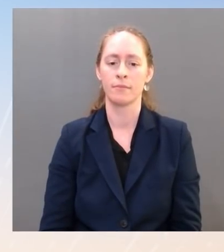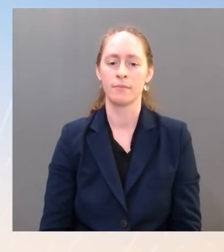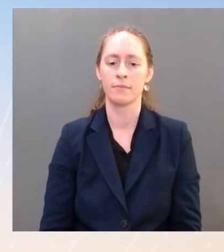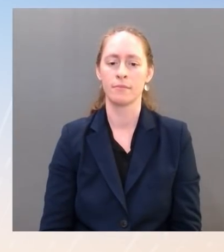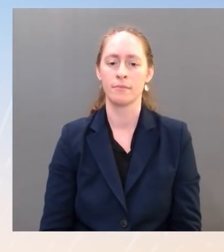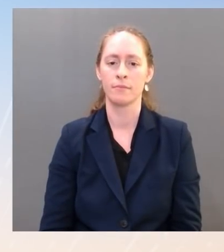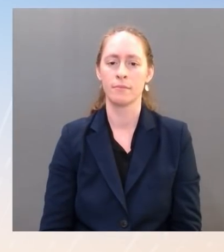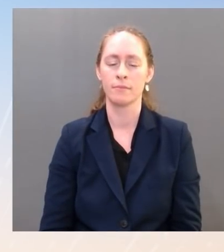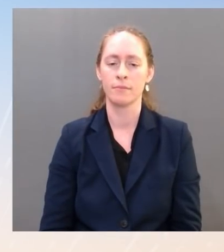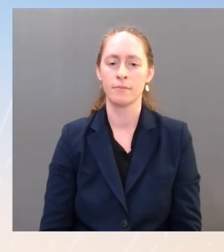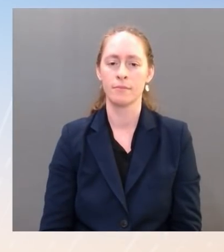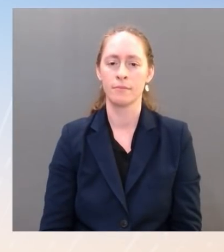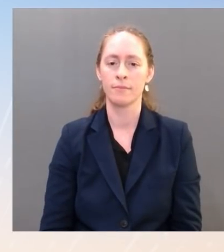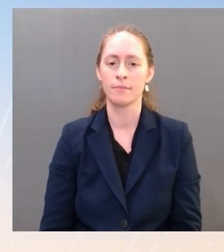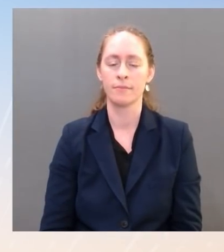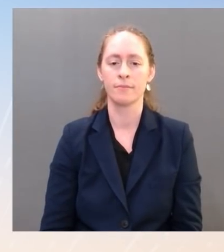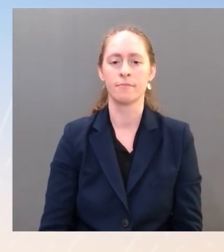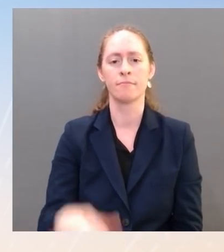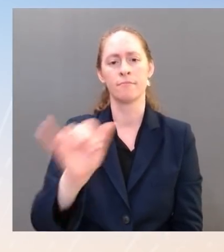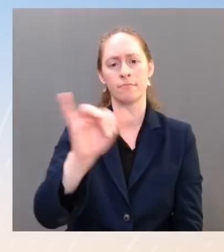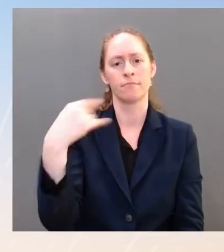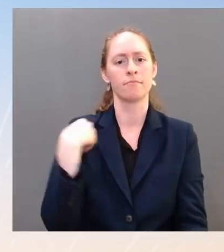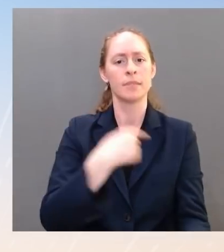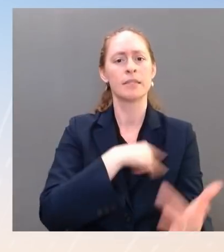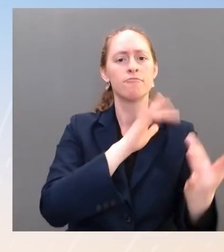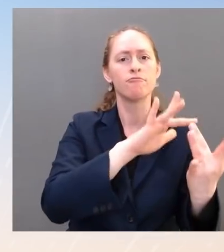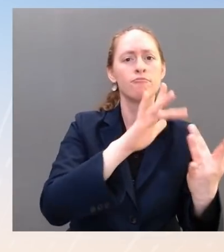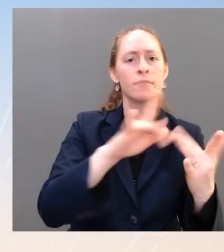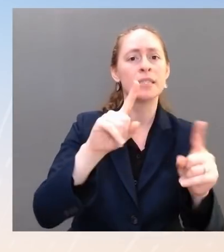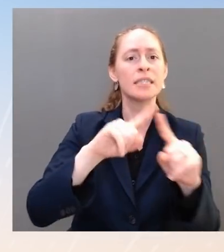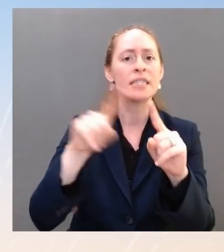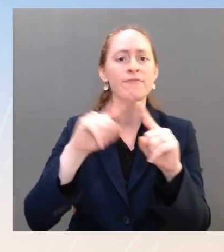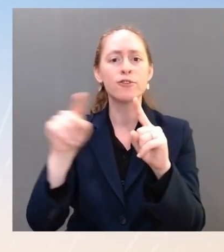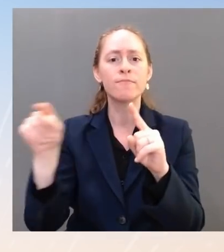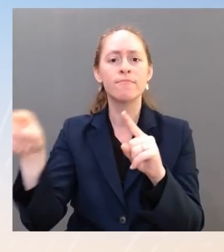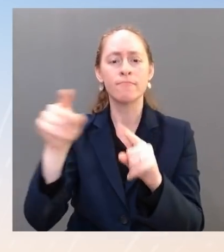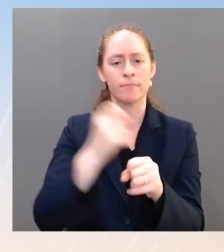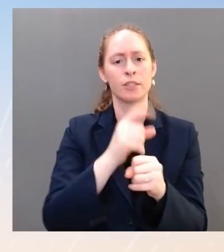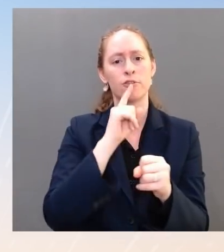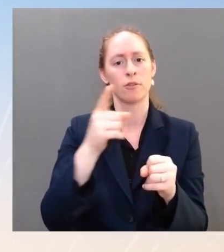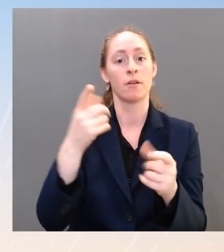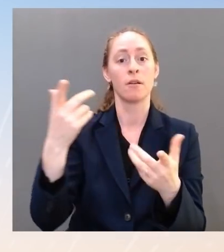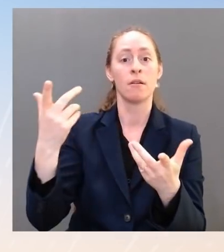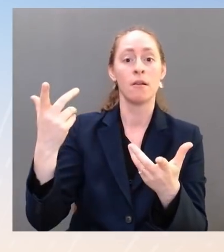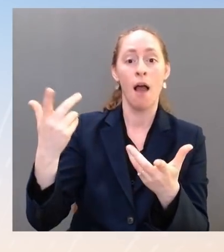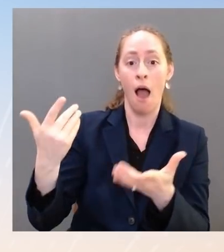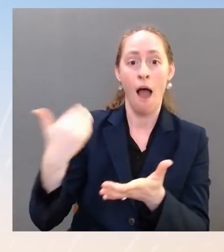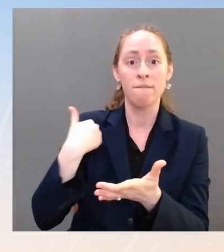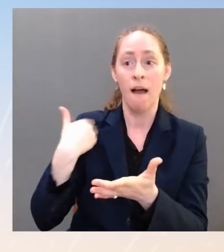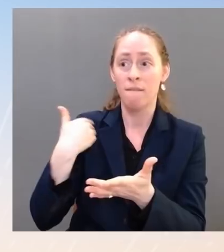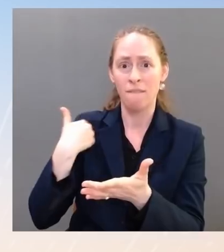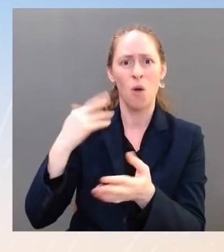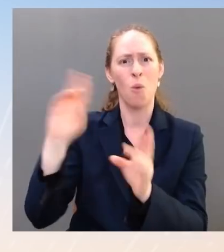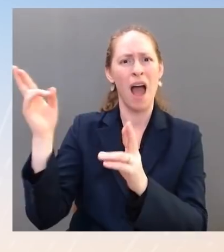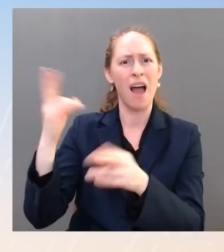and have made clear to all of them that federal resources, including transportation and logistics resources,